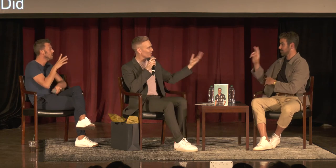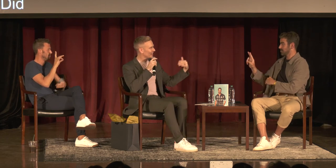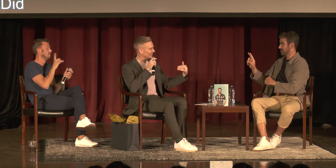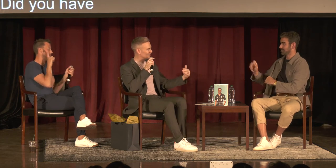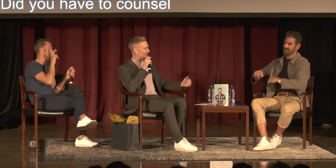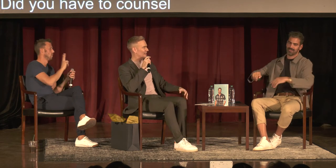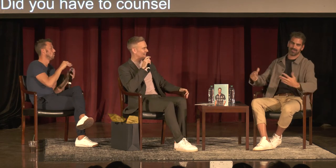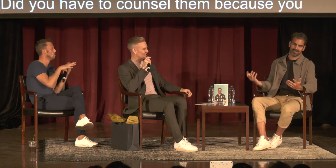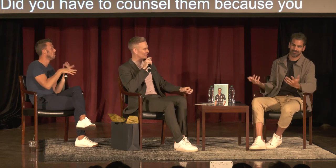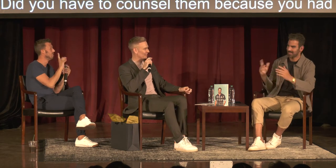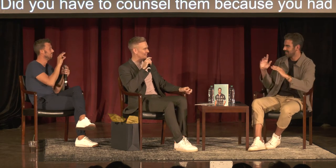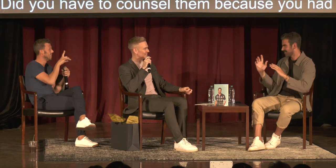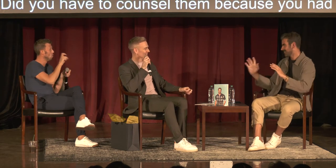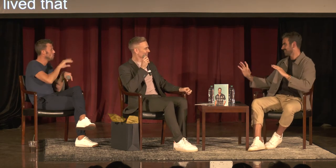had already lived that reality show life?